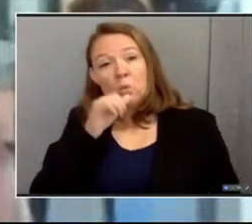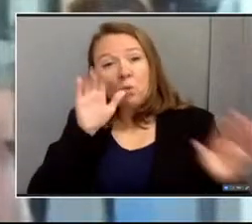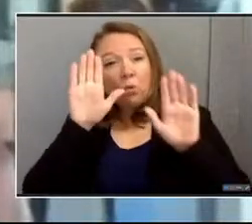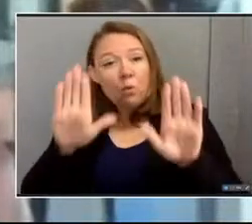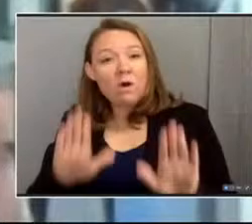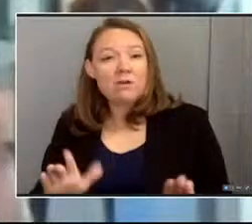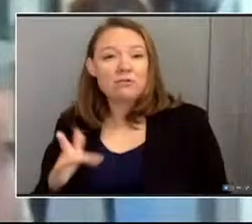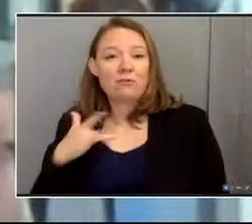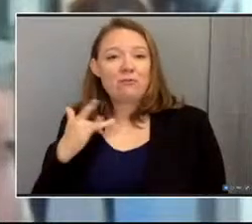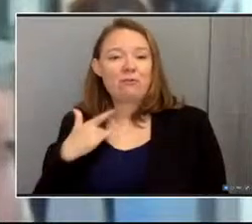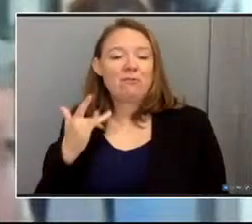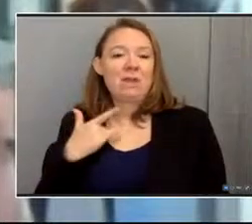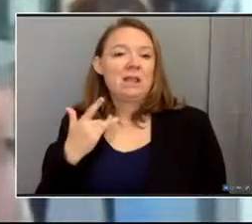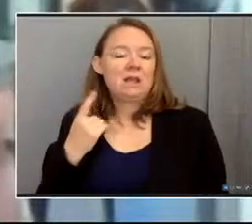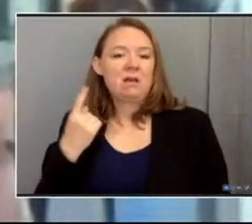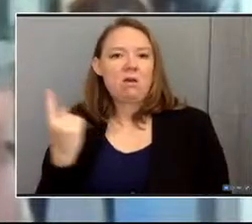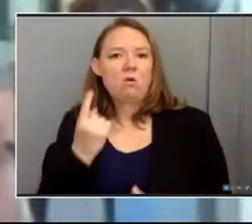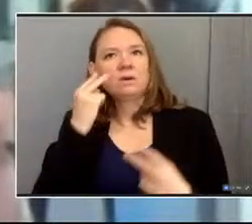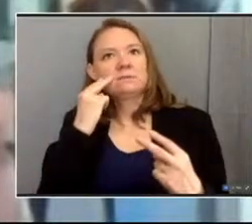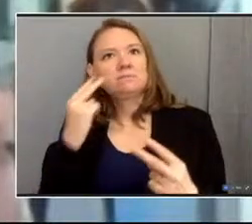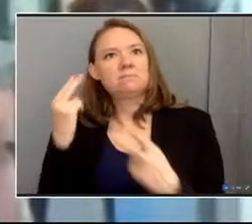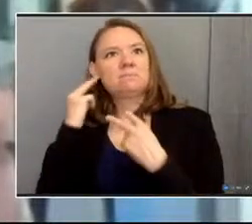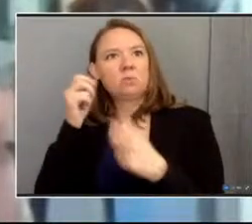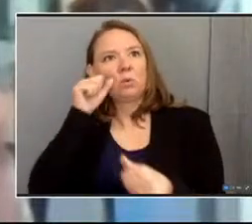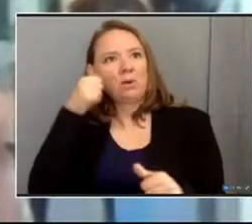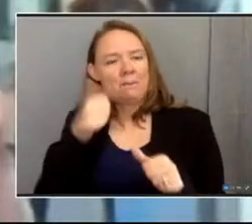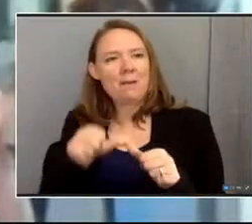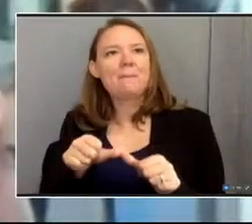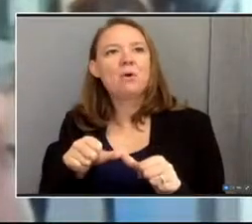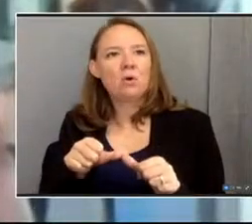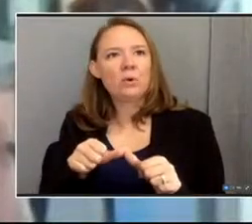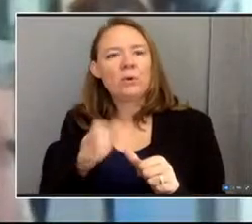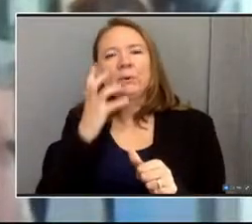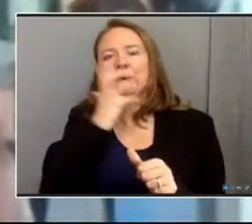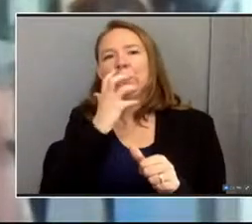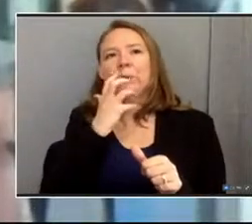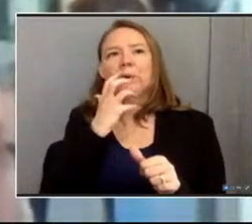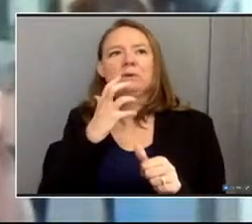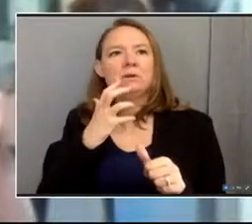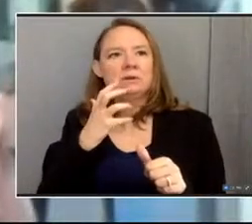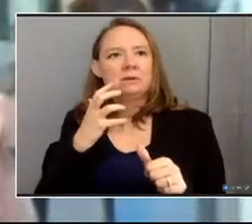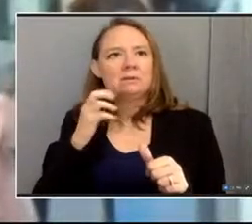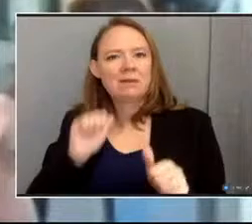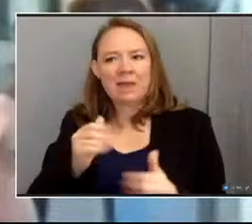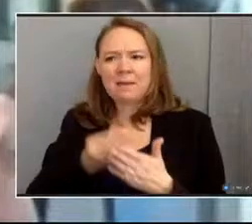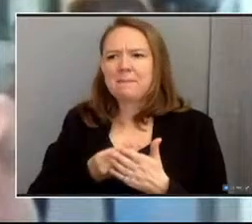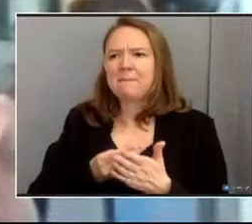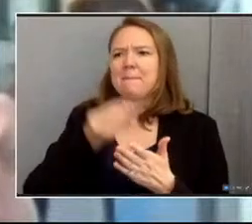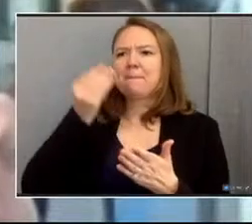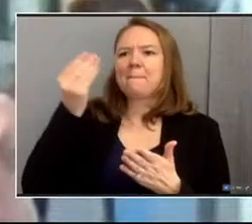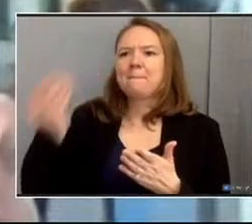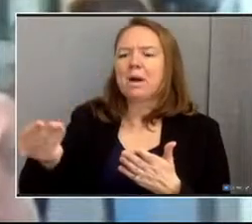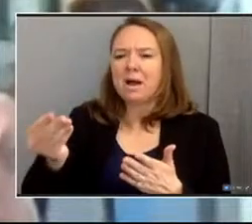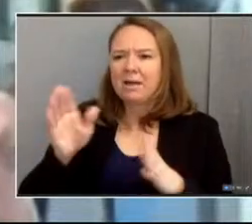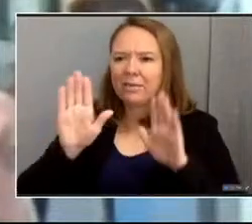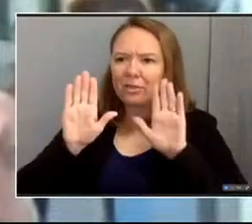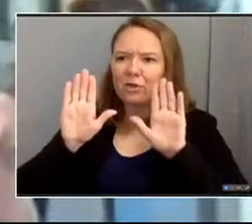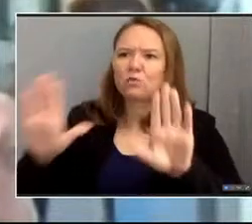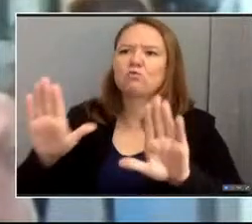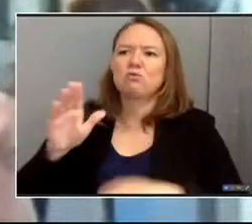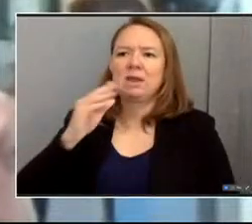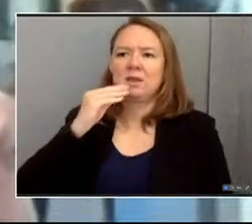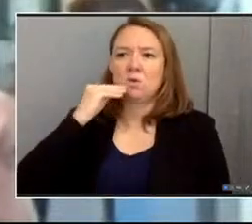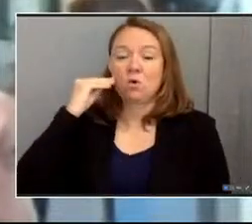being able to purchase this great home and move from our grandmother's house to this beautiful